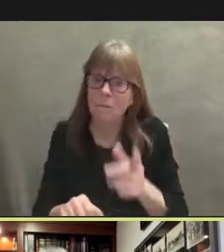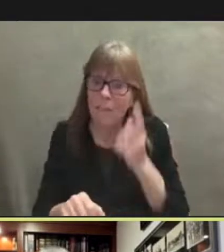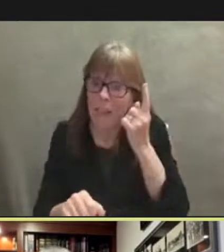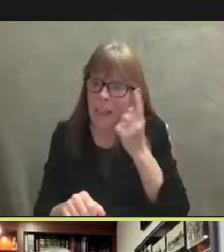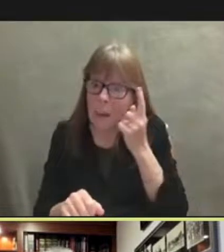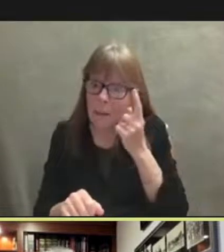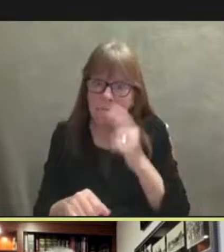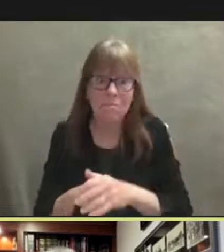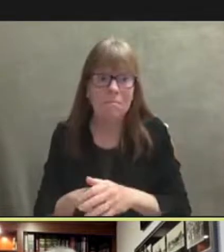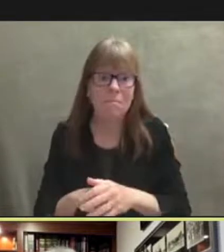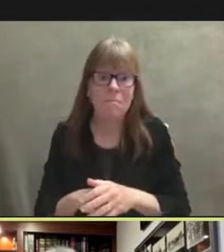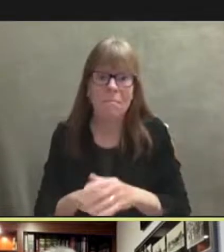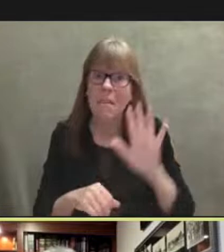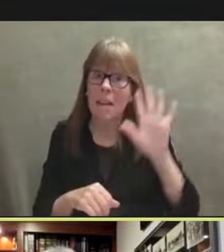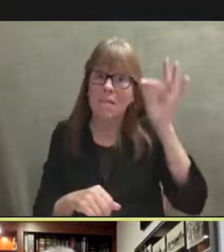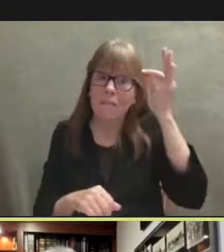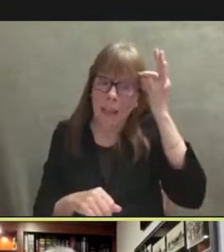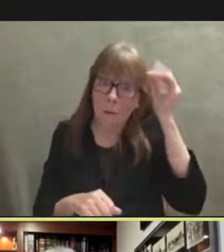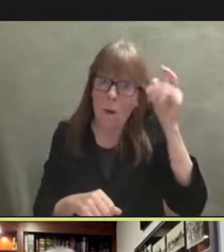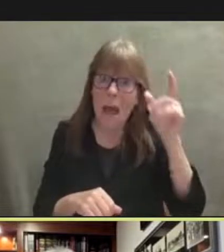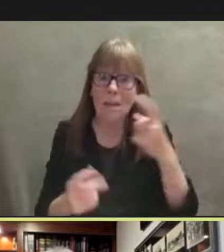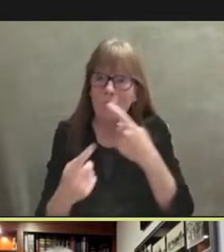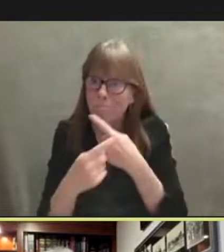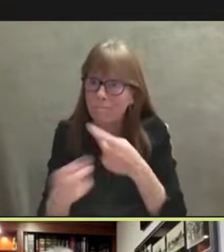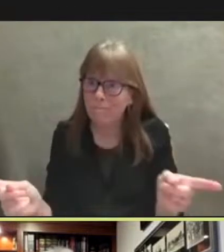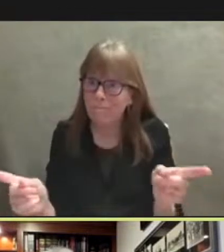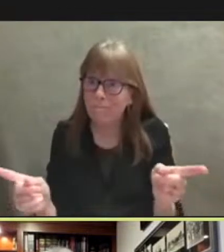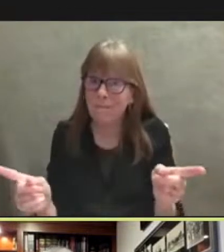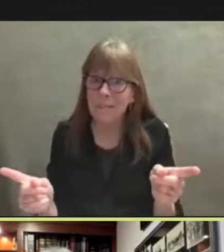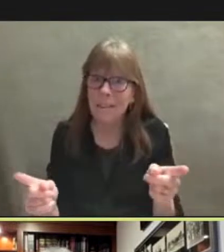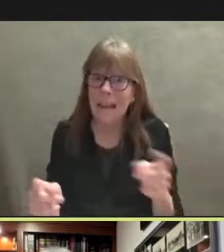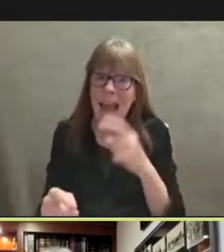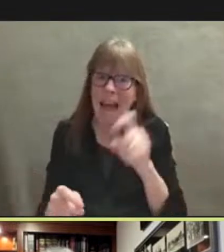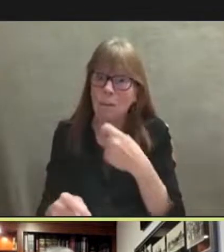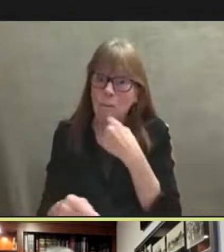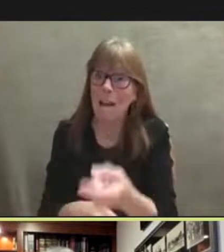issued by the federal government to hospitals and healthcare systems throughout the country.